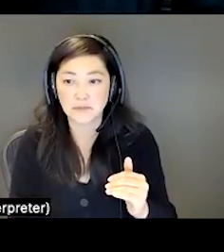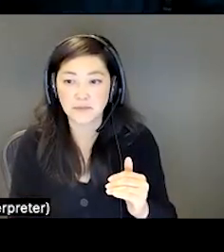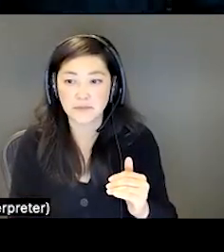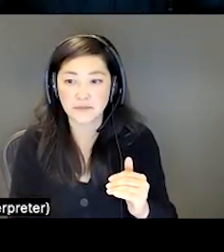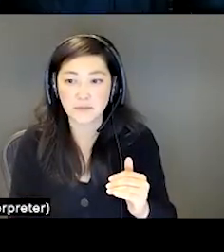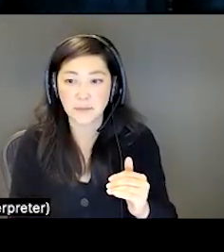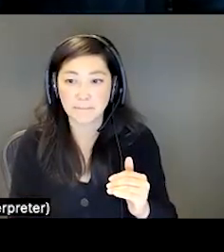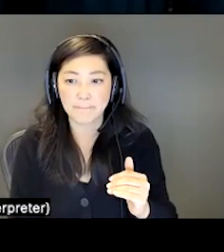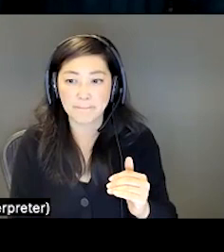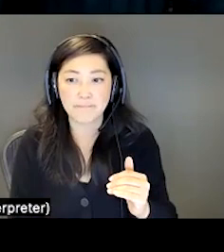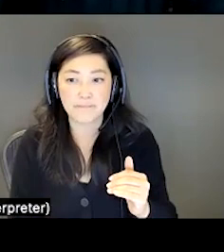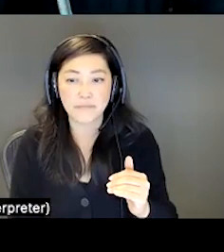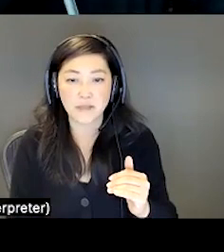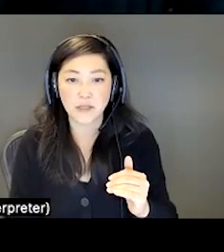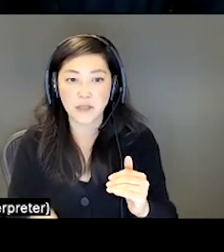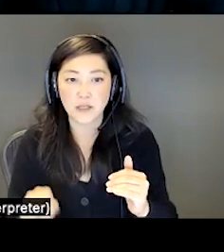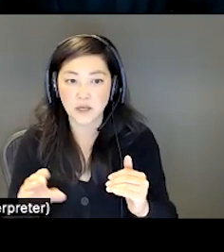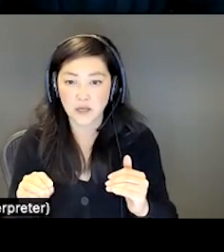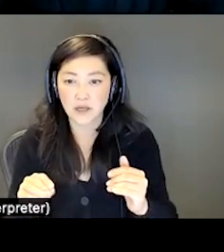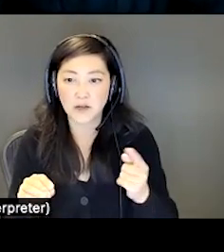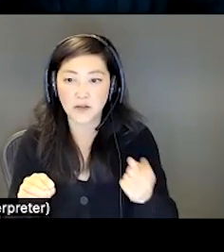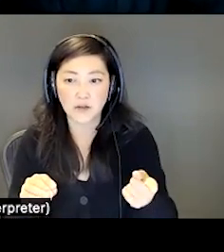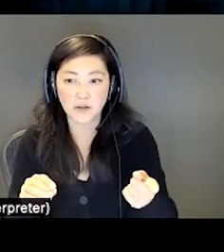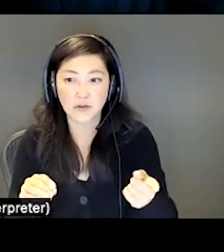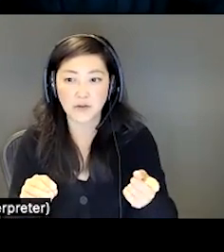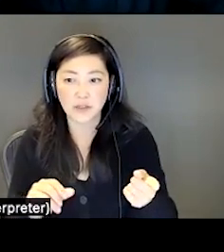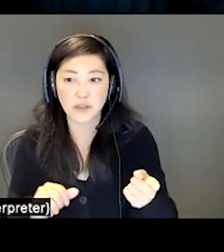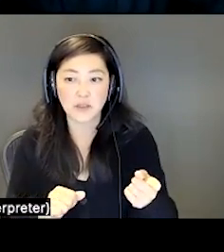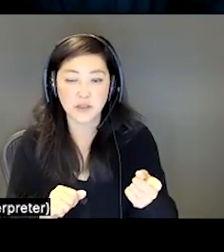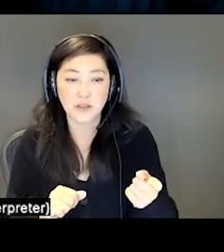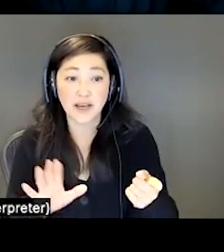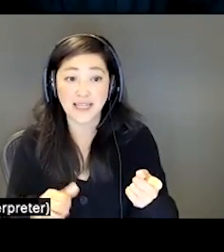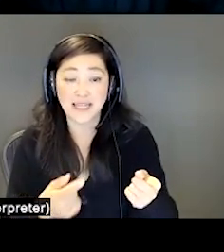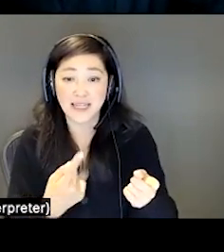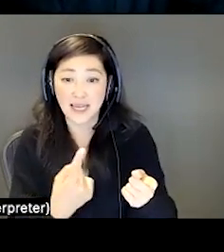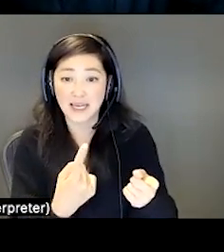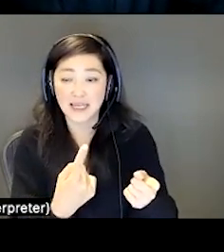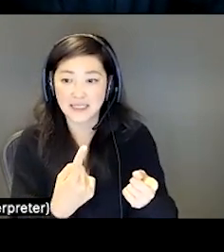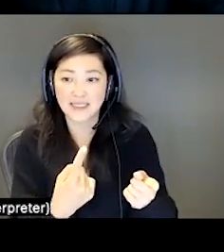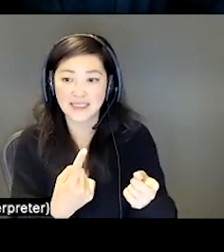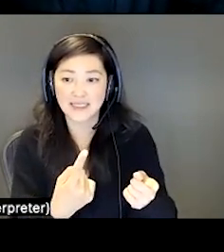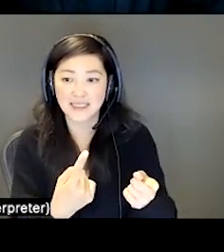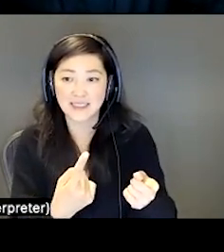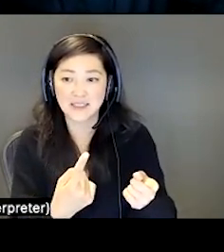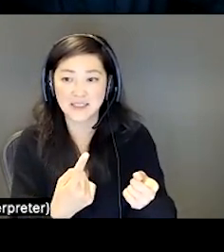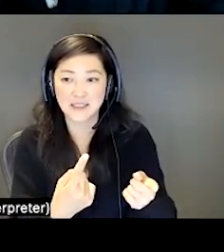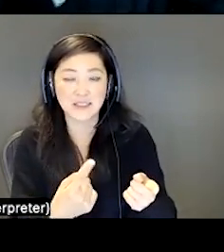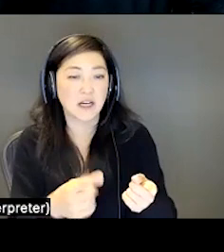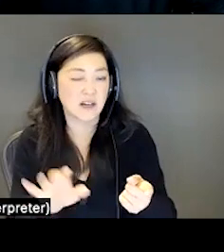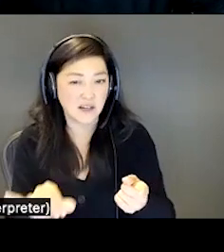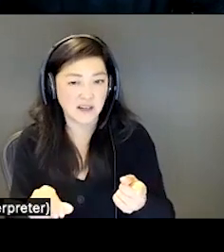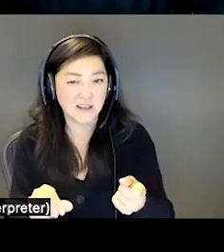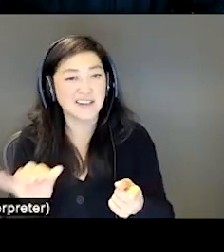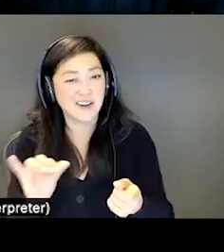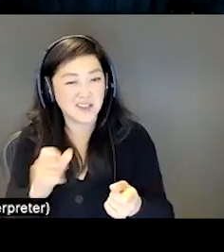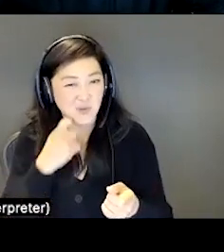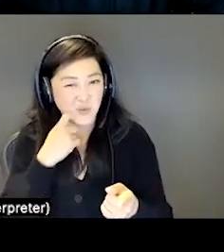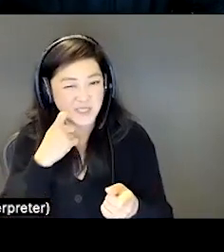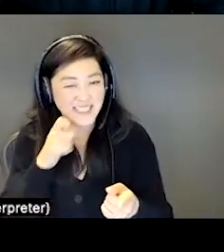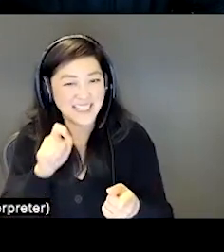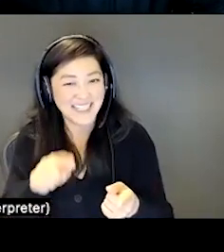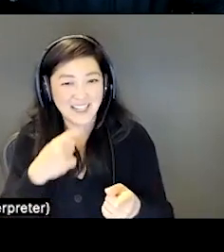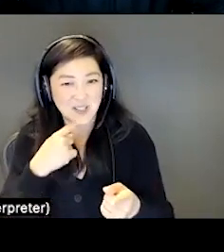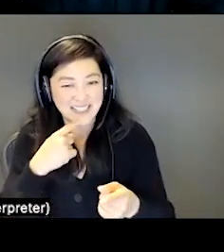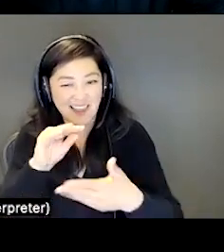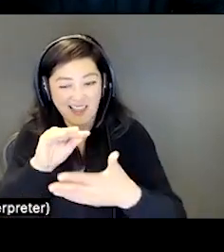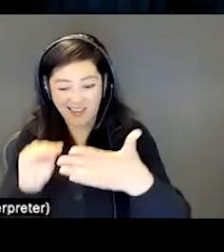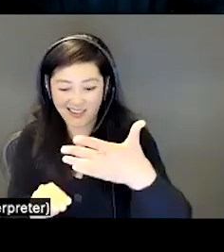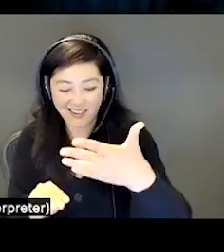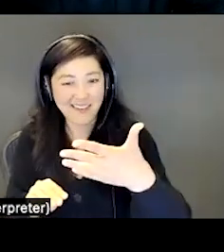So, Tanzi here, who's kindly posed for me with "The Good Hawk." Now, she was very keen to